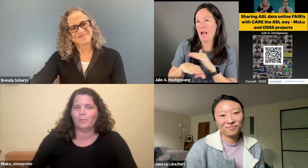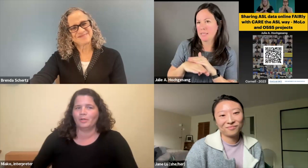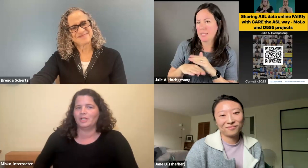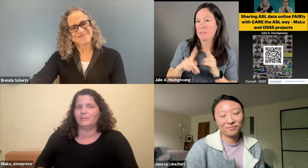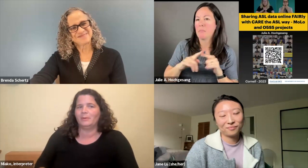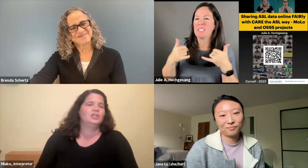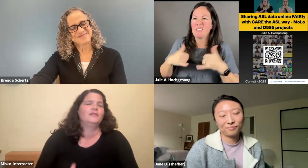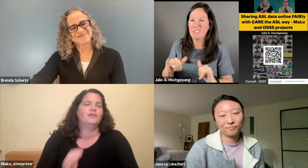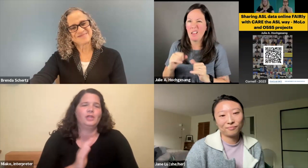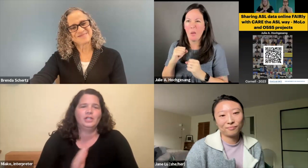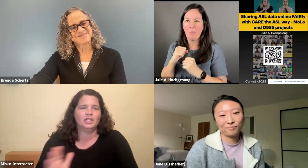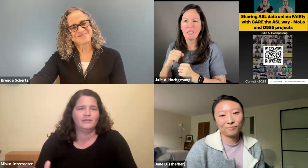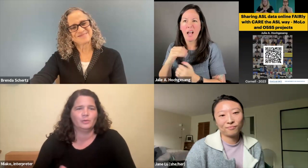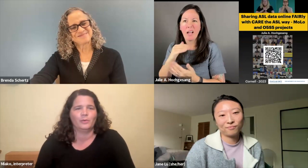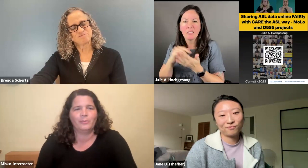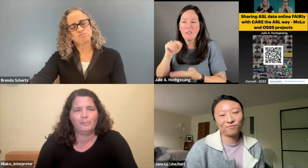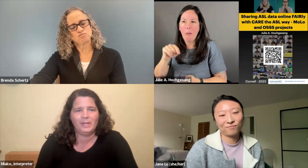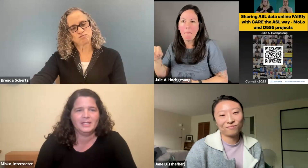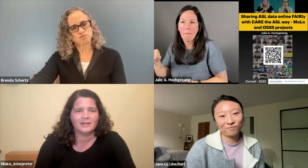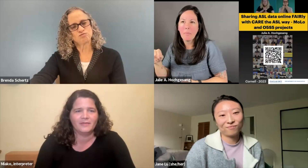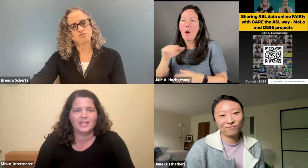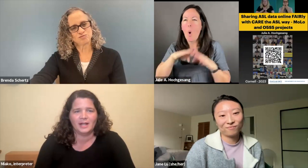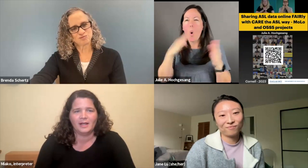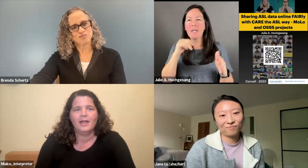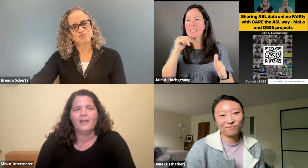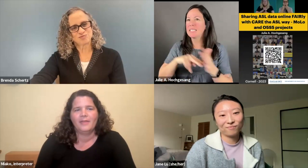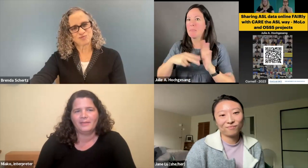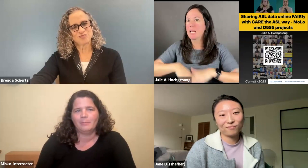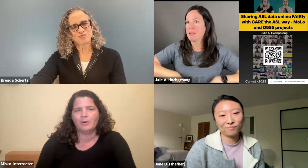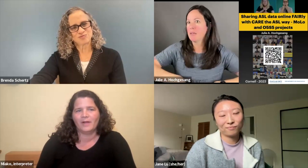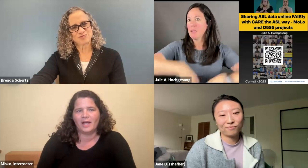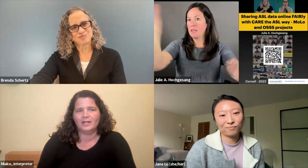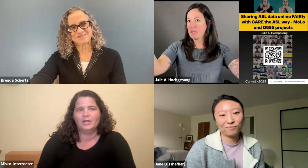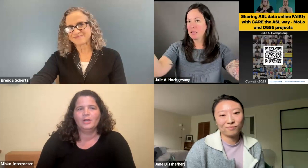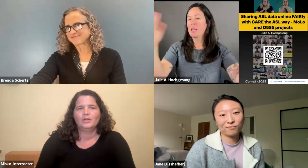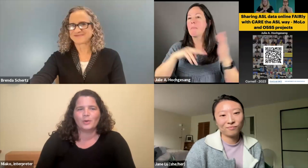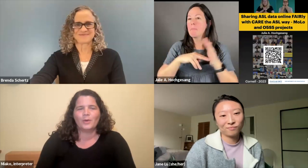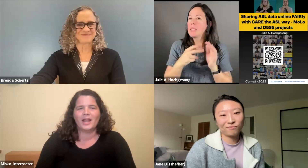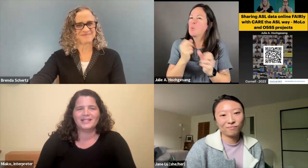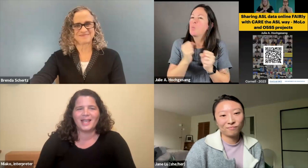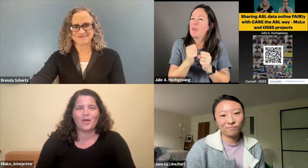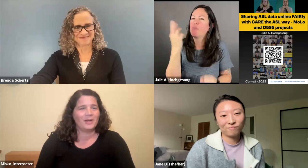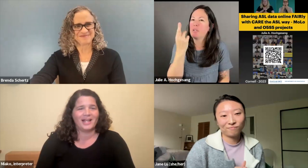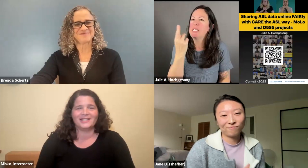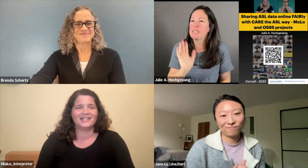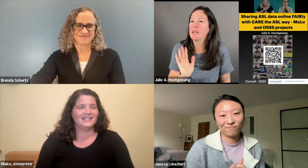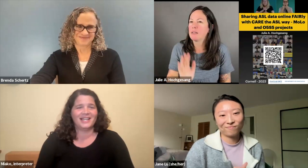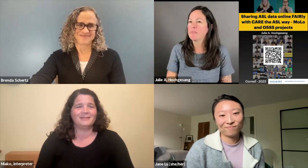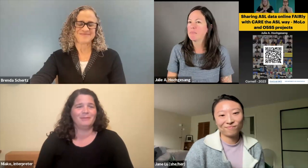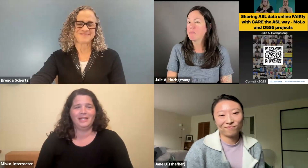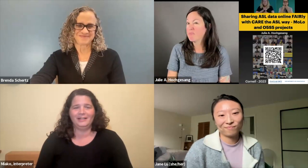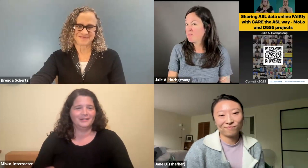person's permission for each individual piece of the data that they provide so when I say open access it doesn't mean